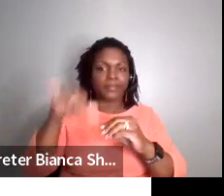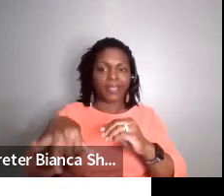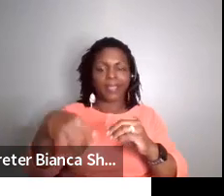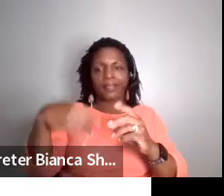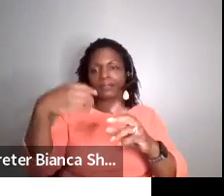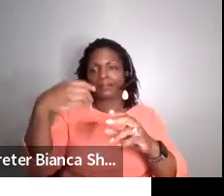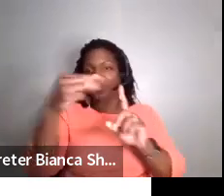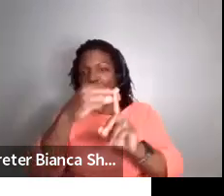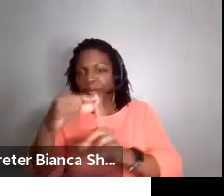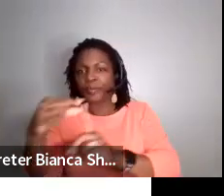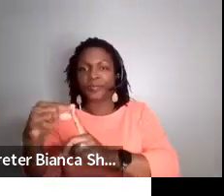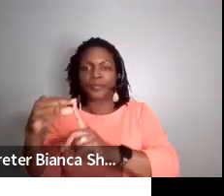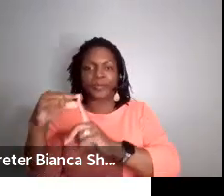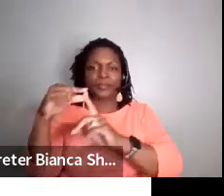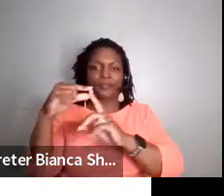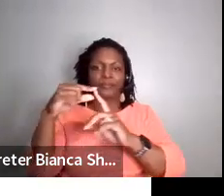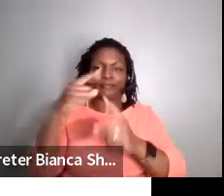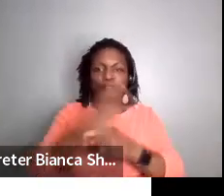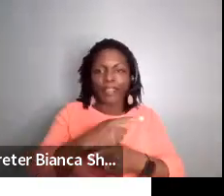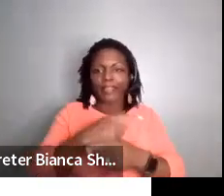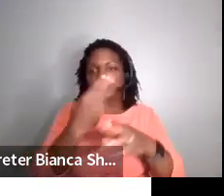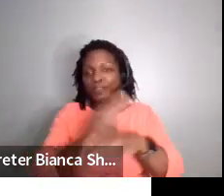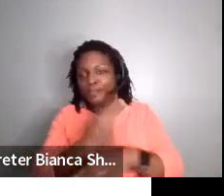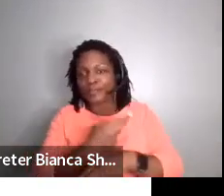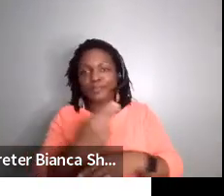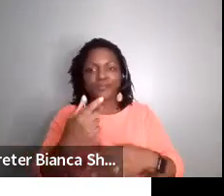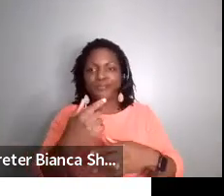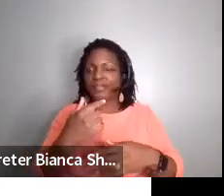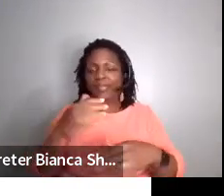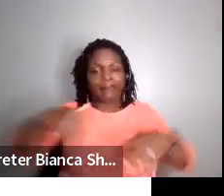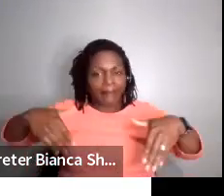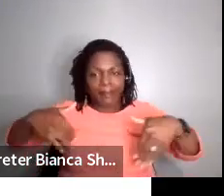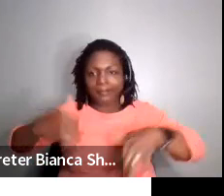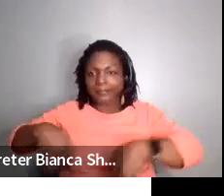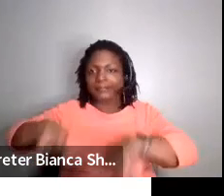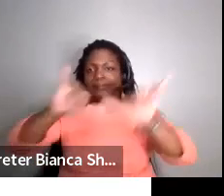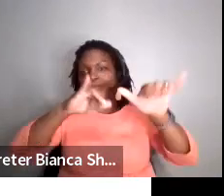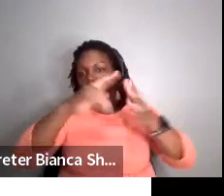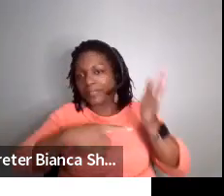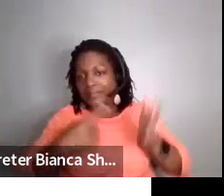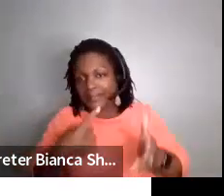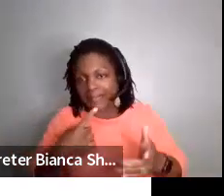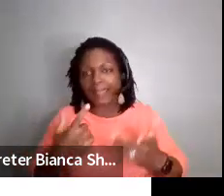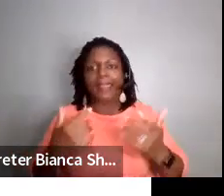Okay, I think we are still non-based our consensus on what to say, how to address people with disabilities.